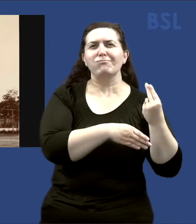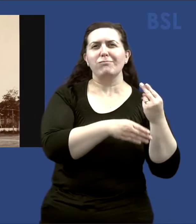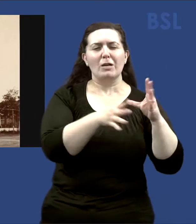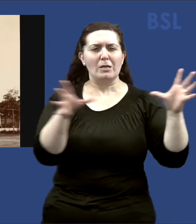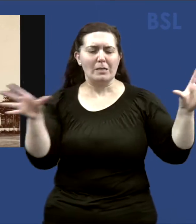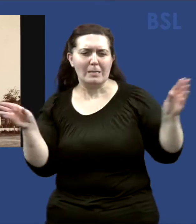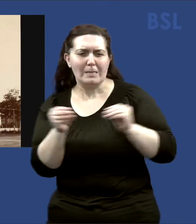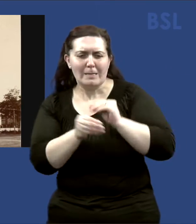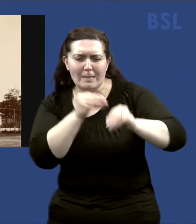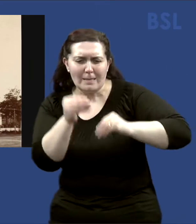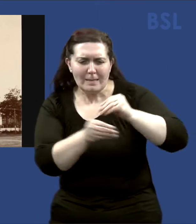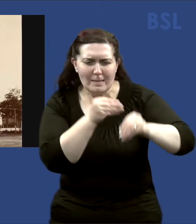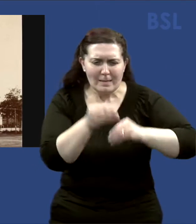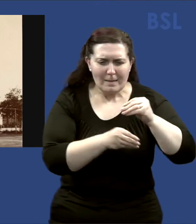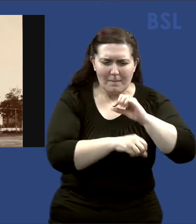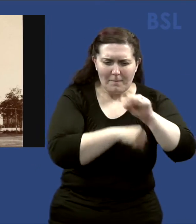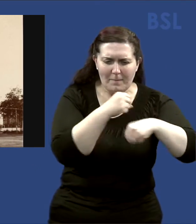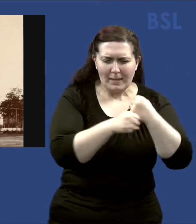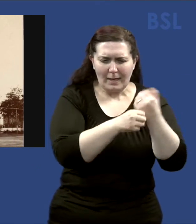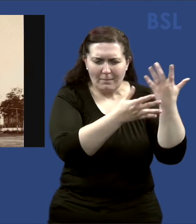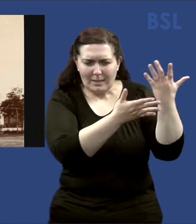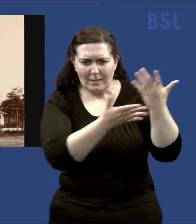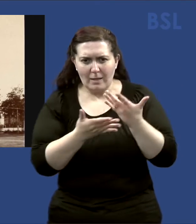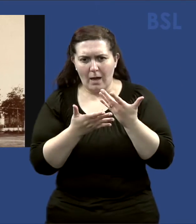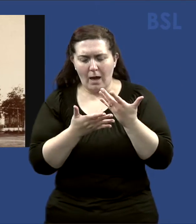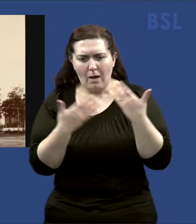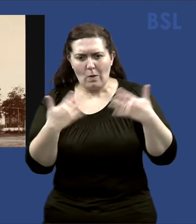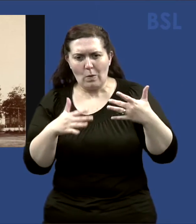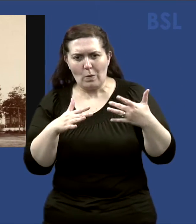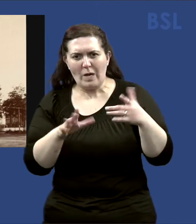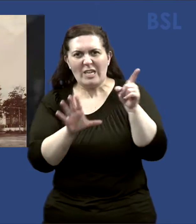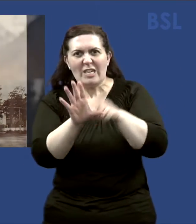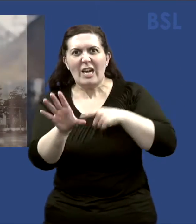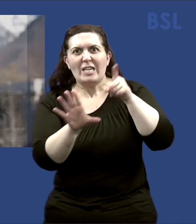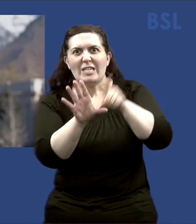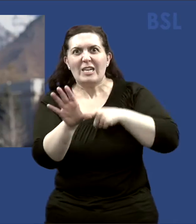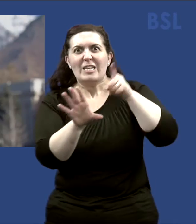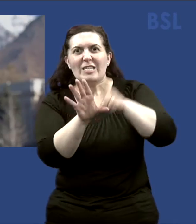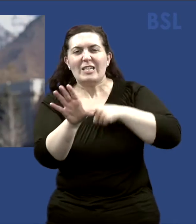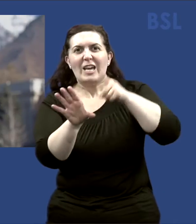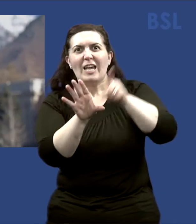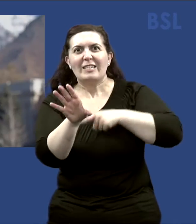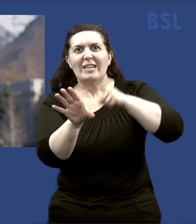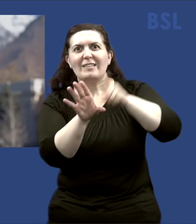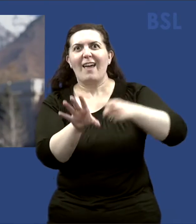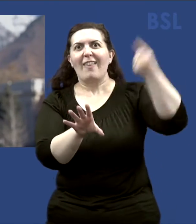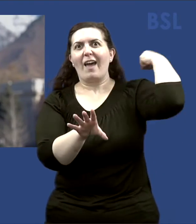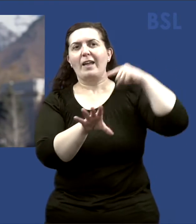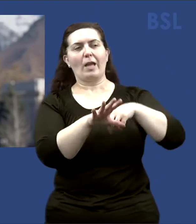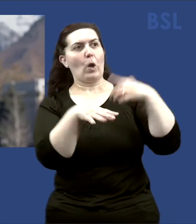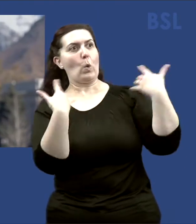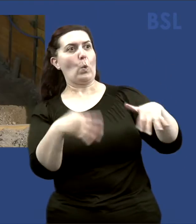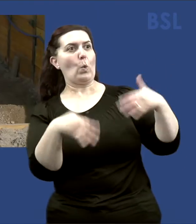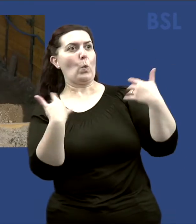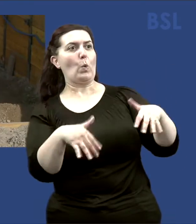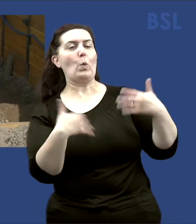Architects, who have put together a project that served as the gem of Utah County for years and years and years."